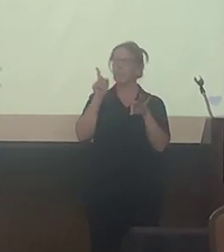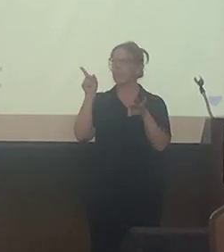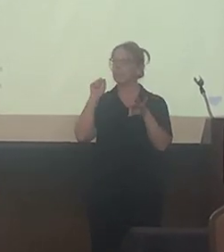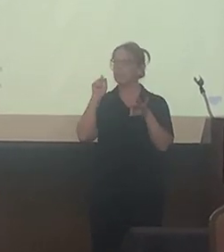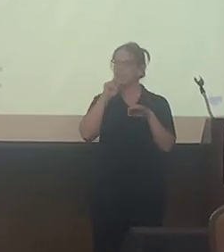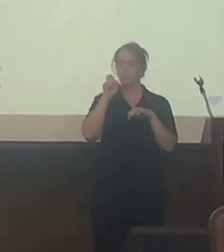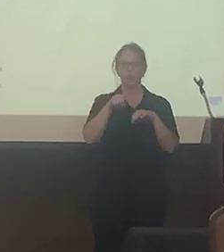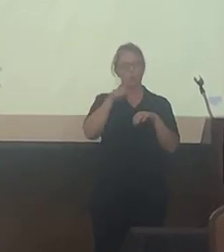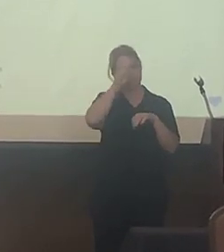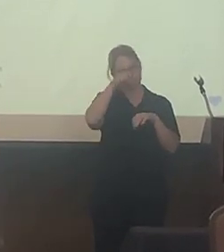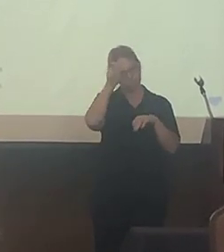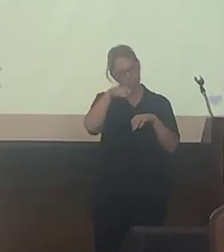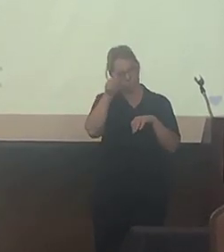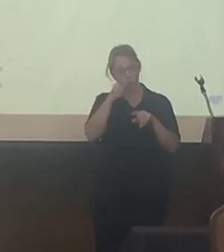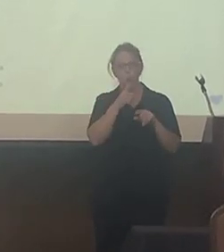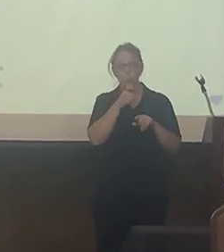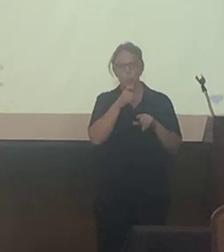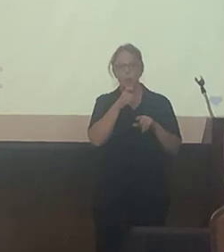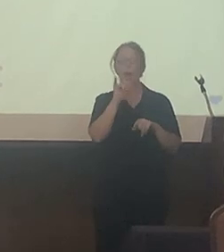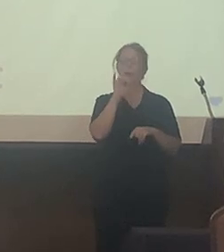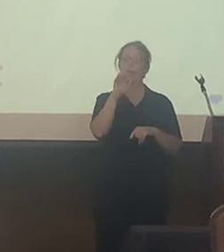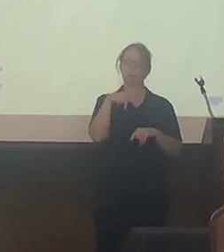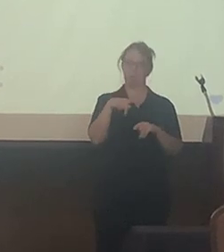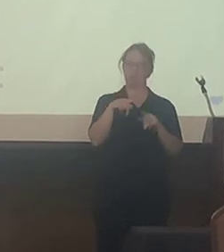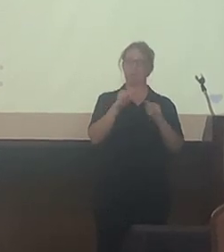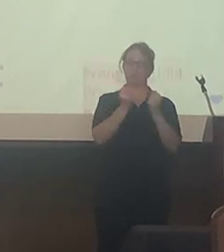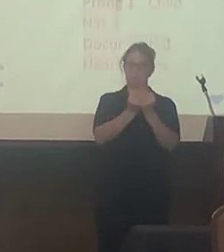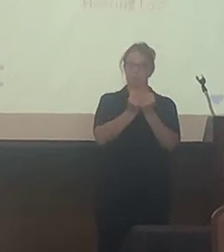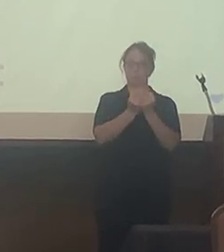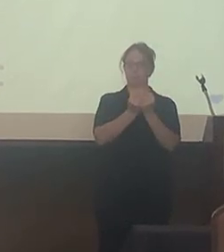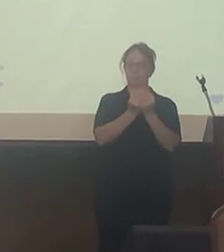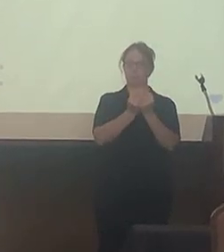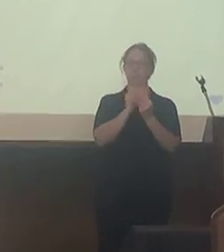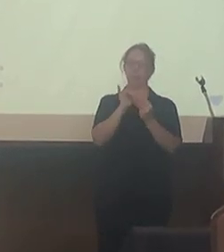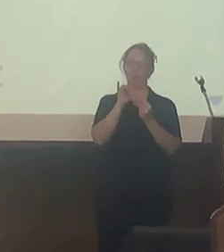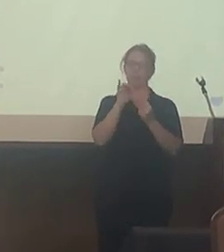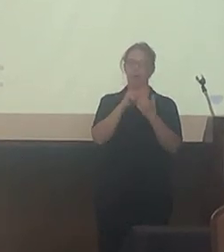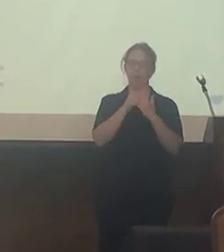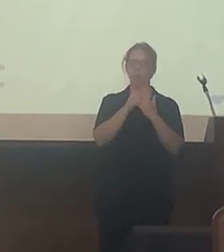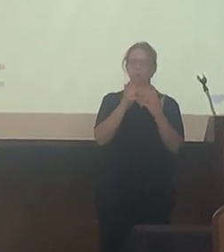checked off by the iep team so that's how we come up with that and you'll see when we get to the iep